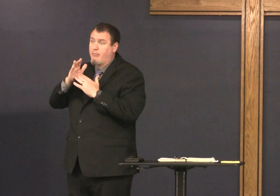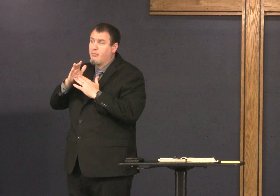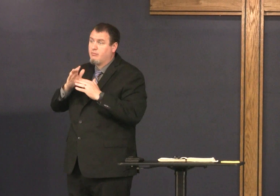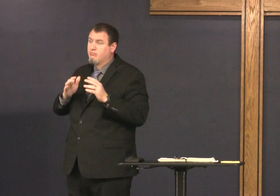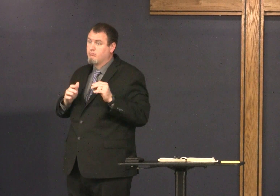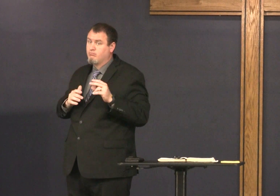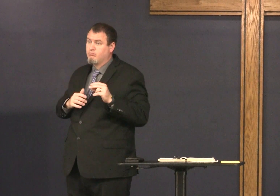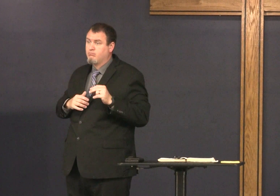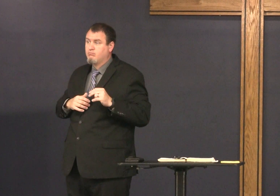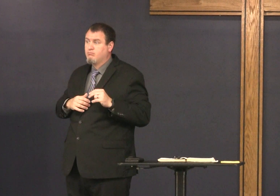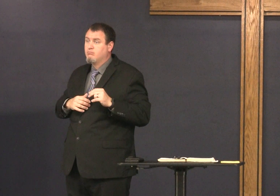not at the top